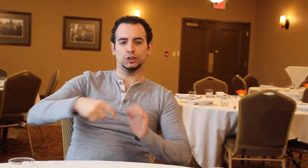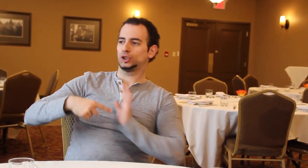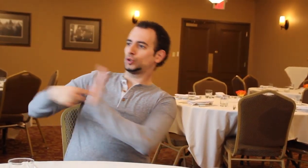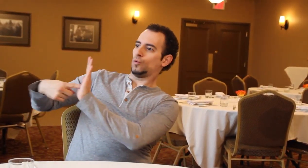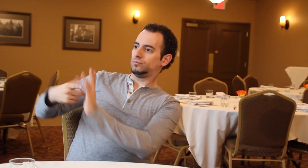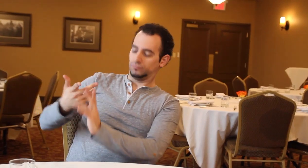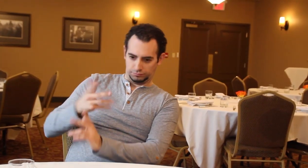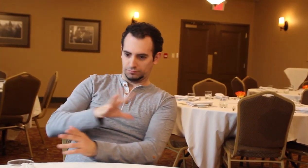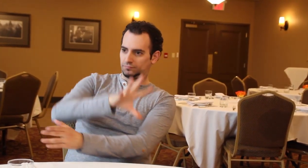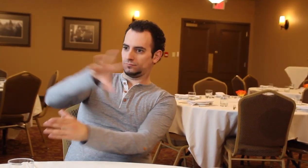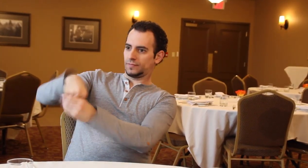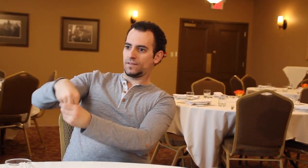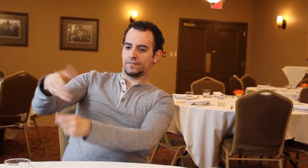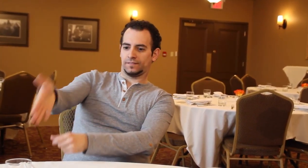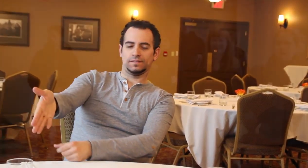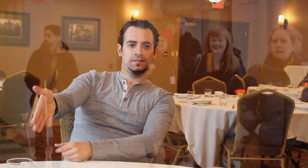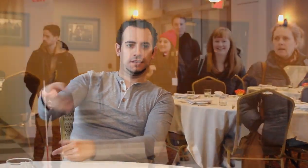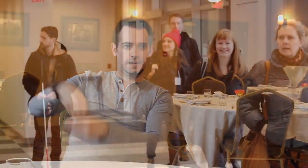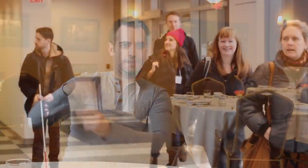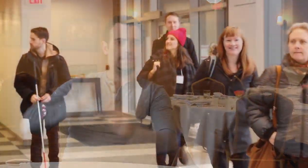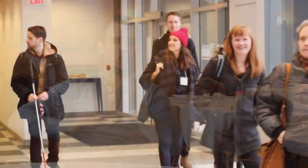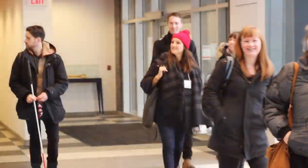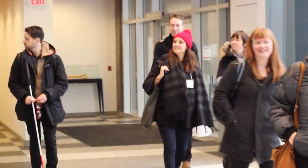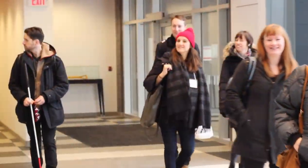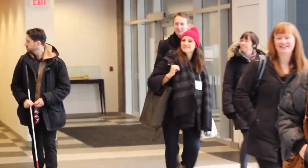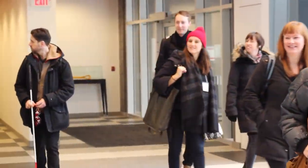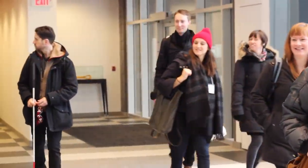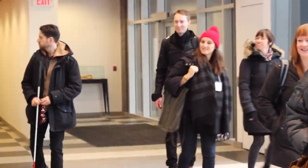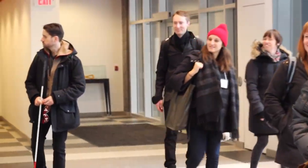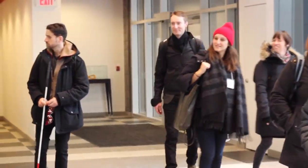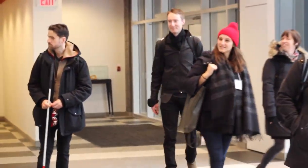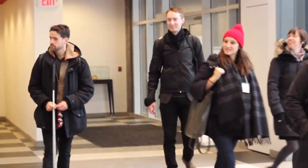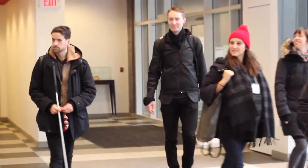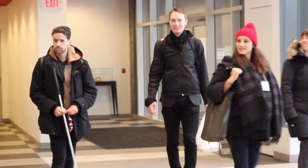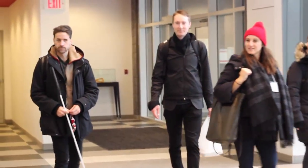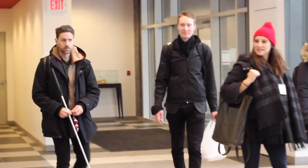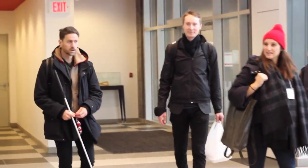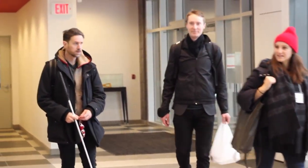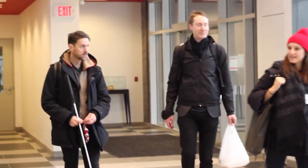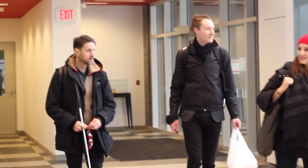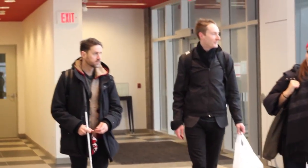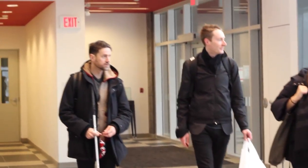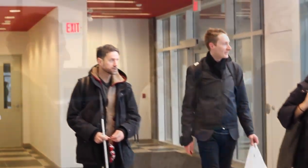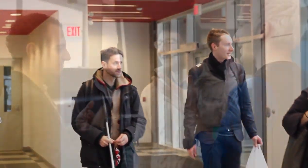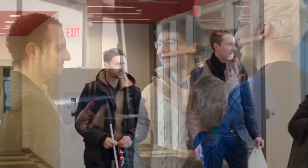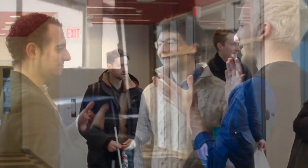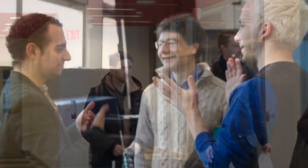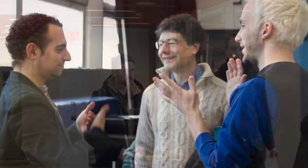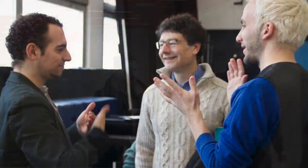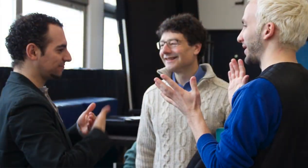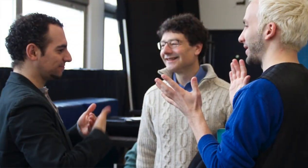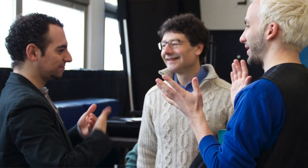And letting other people see what a deaf person is capable of. Like acting! A deaf person can act!